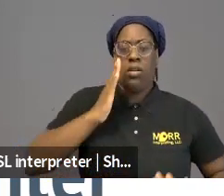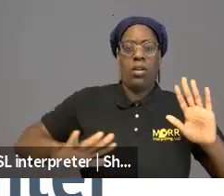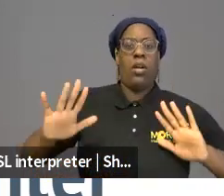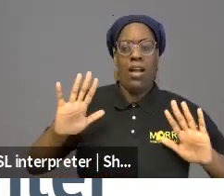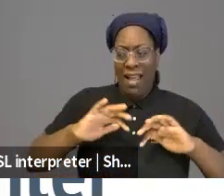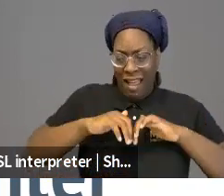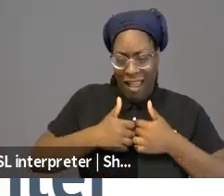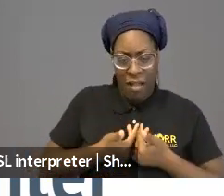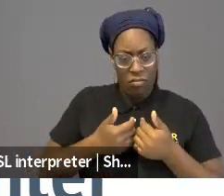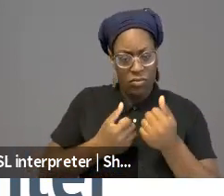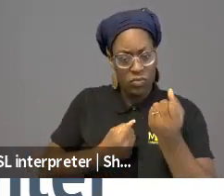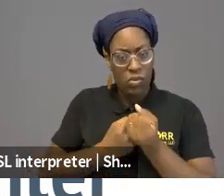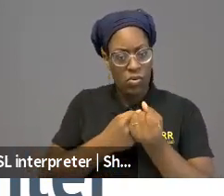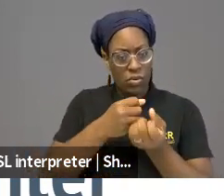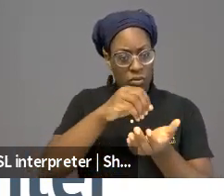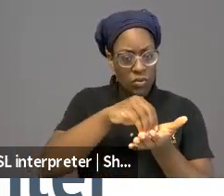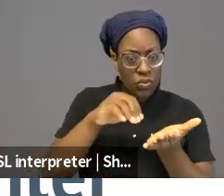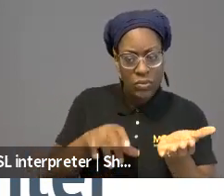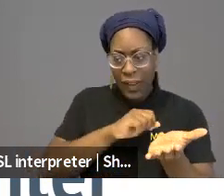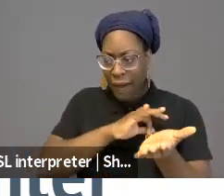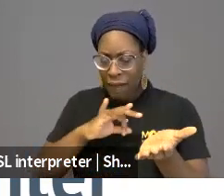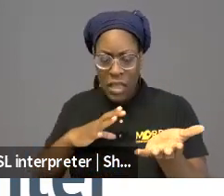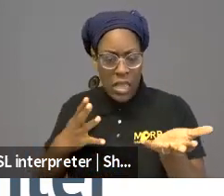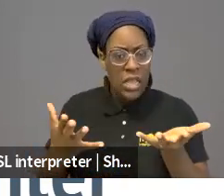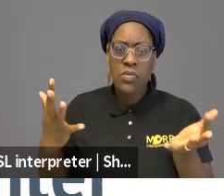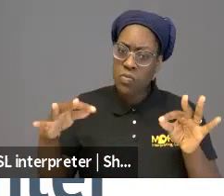be particularly attentive to interdependence has been highlighted this year as we've continued to